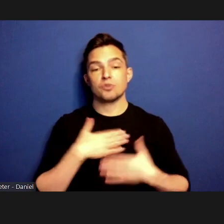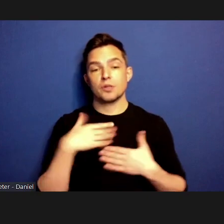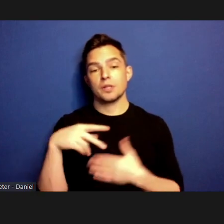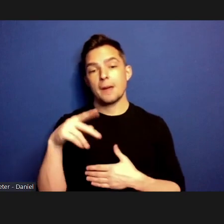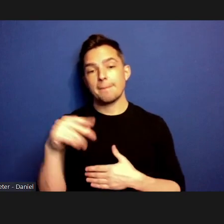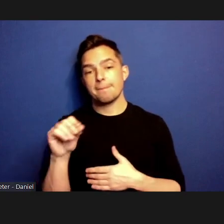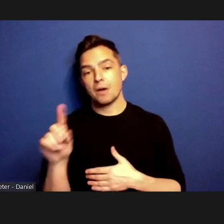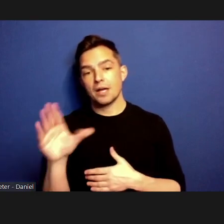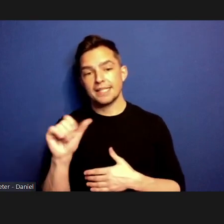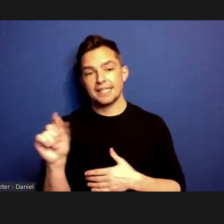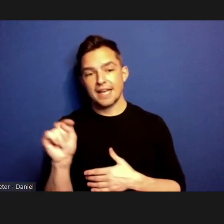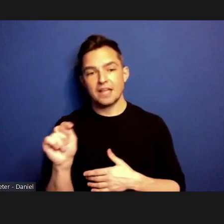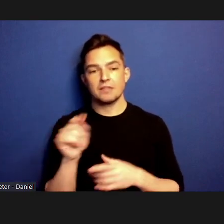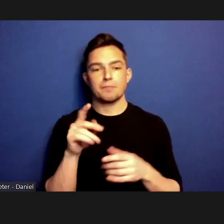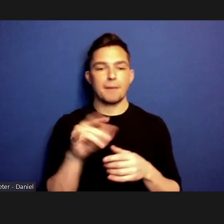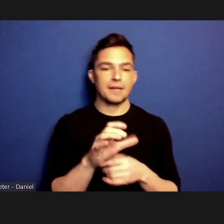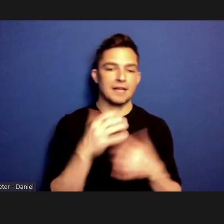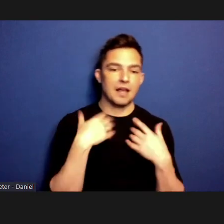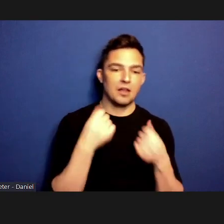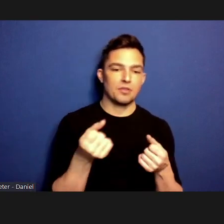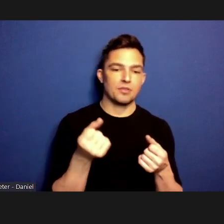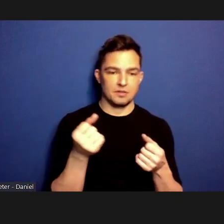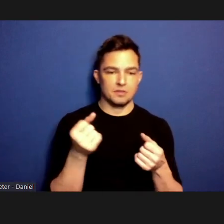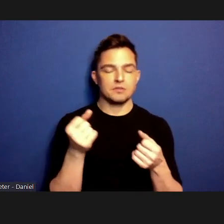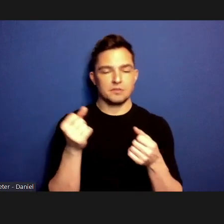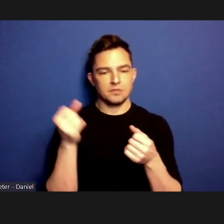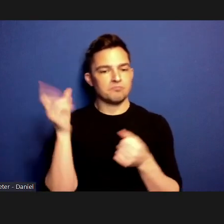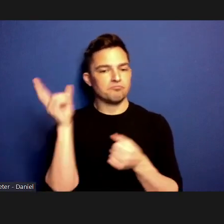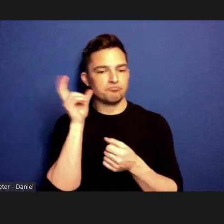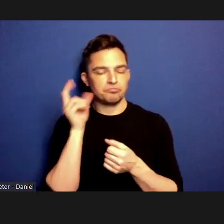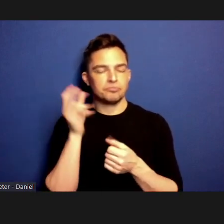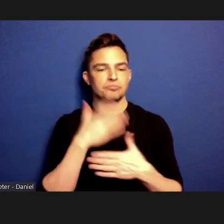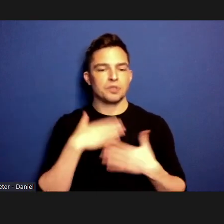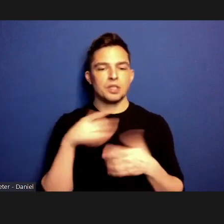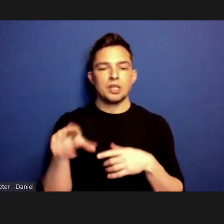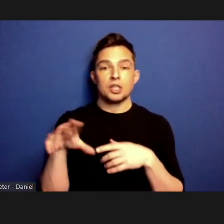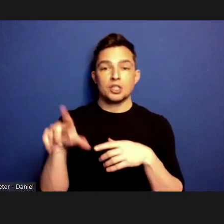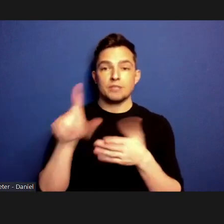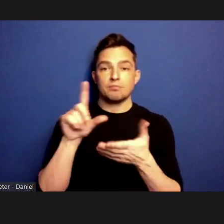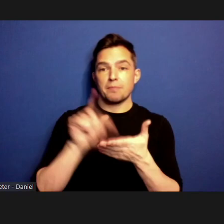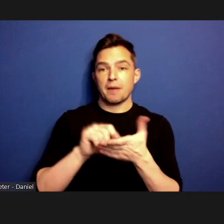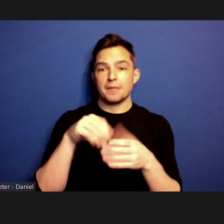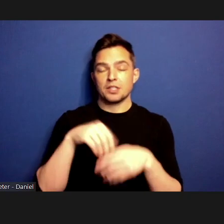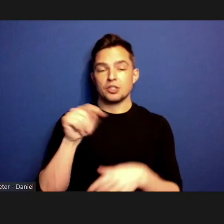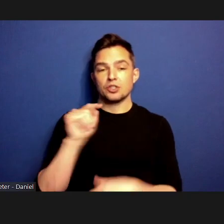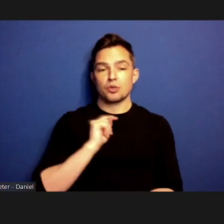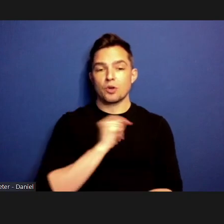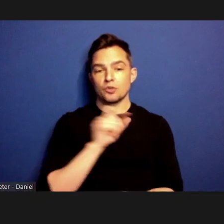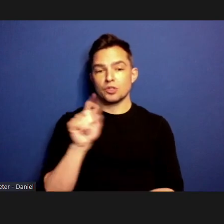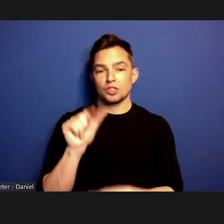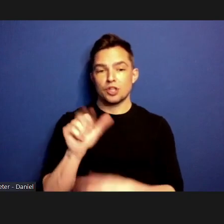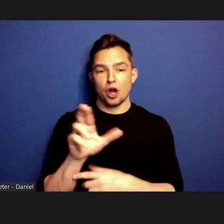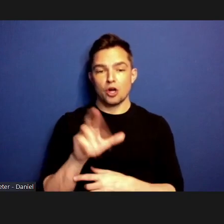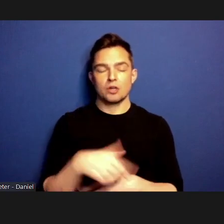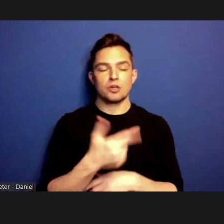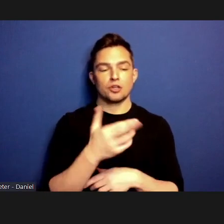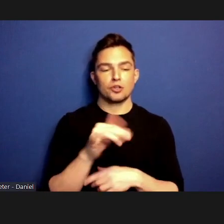policy. Yasmine's writing has been published in Toronto Star, The Grid, Briar Patch, and